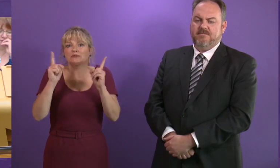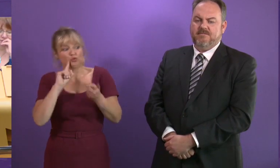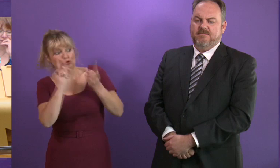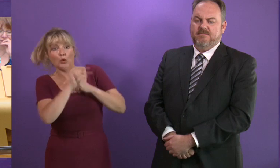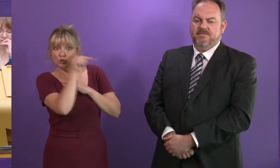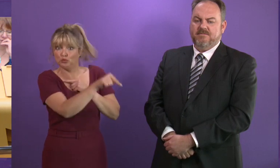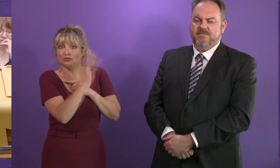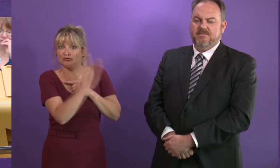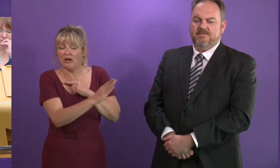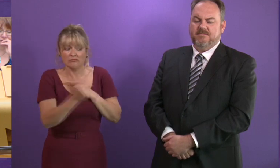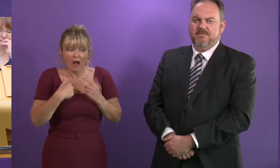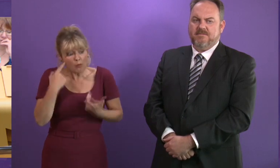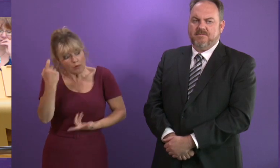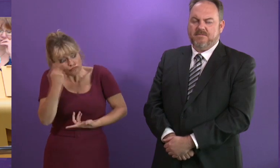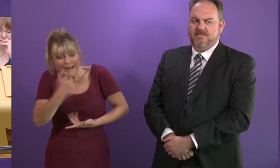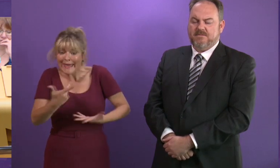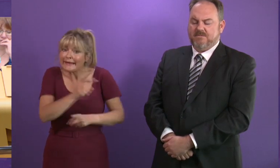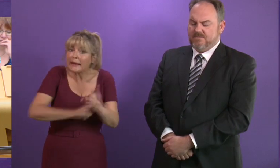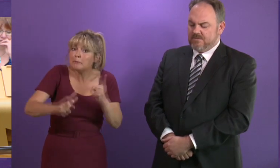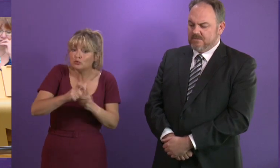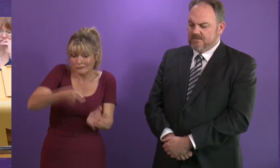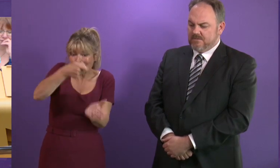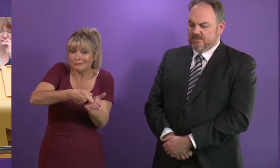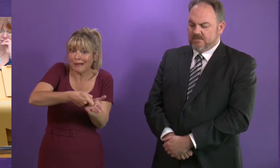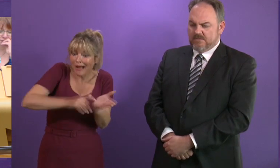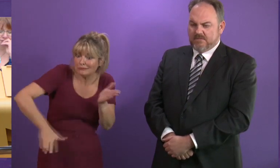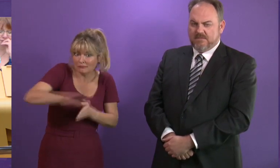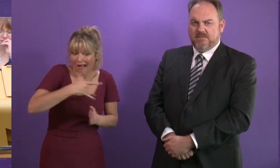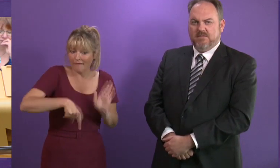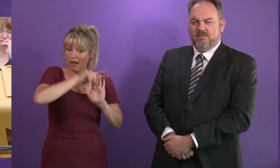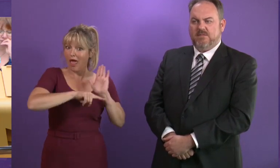Of course, there is legislation on community empowerment and community right to buy, and